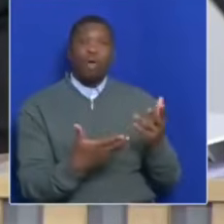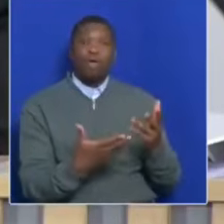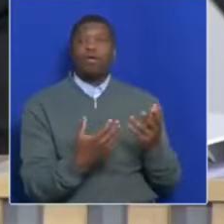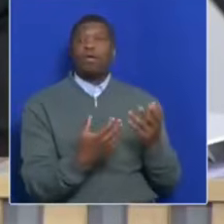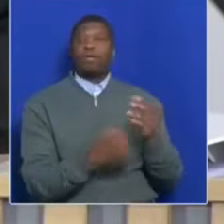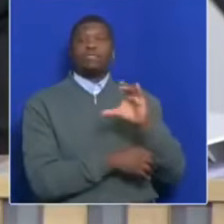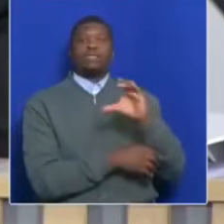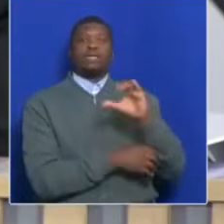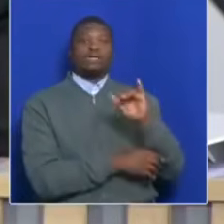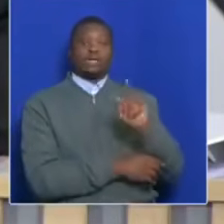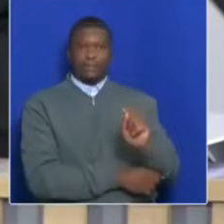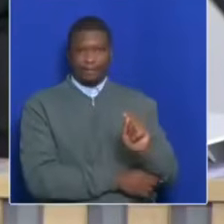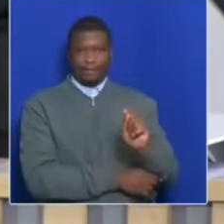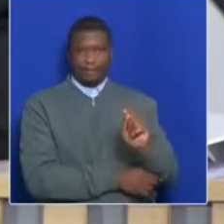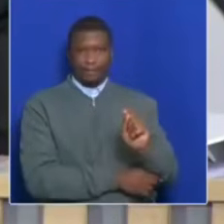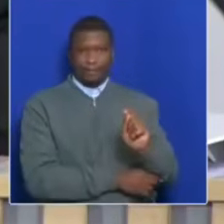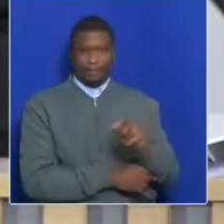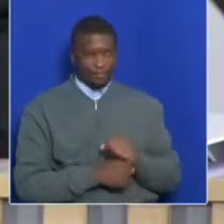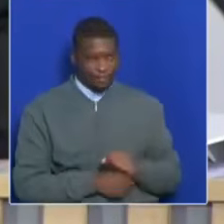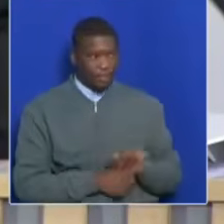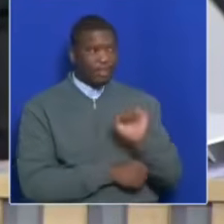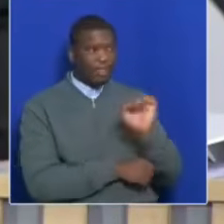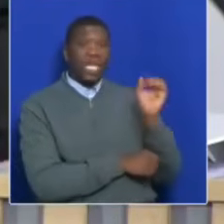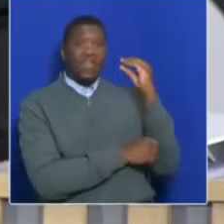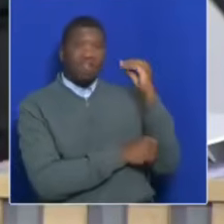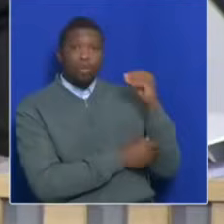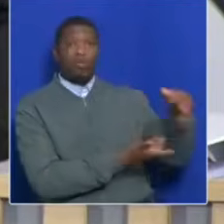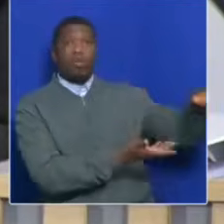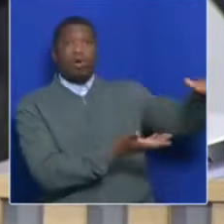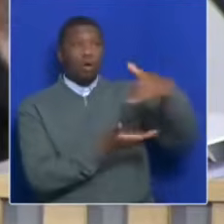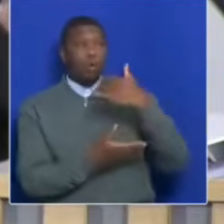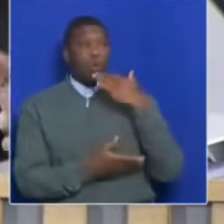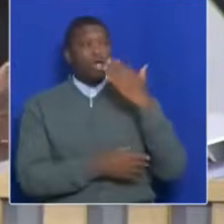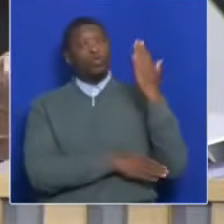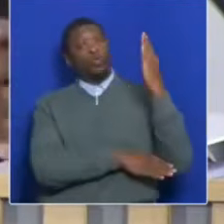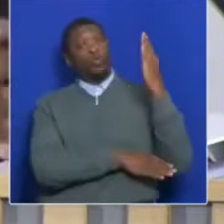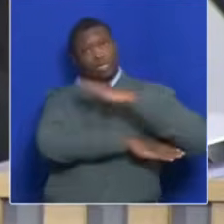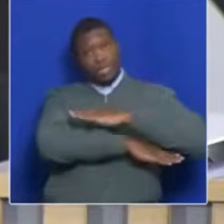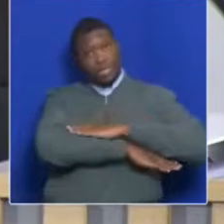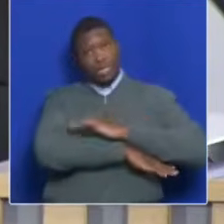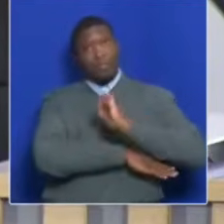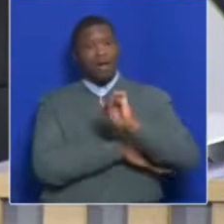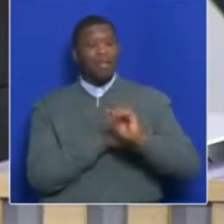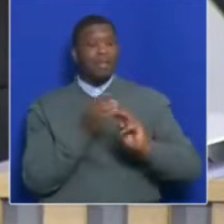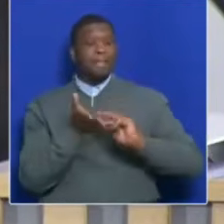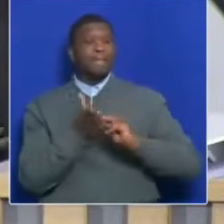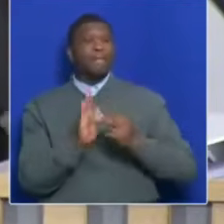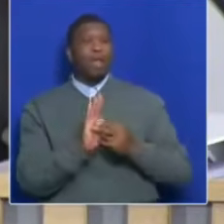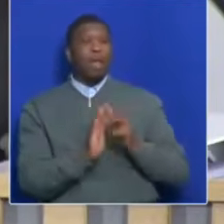they get the information during the day but they plan the operation to to to go through the night